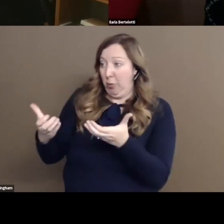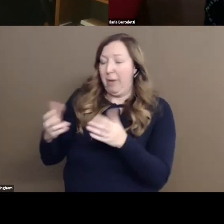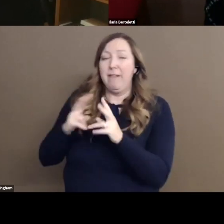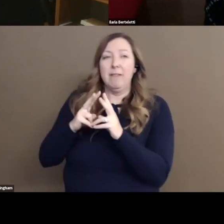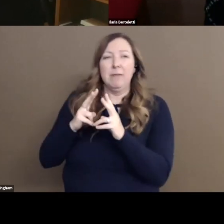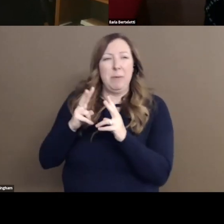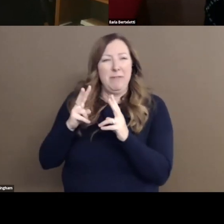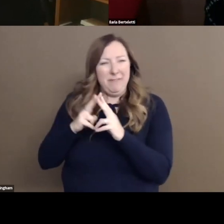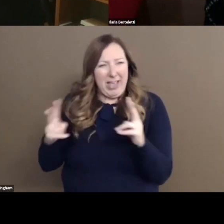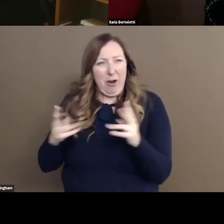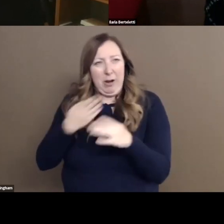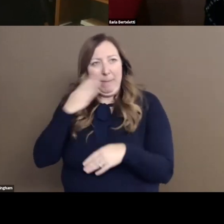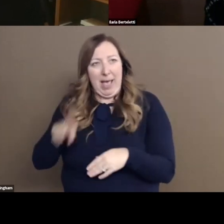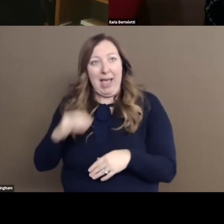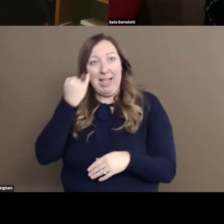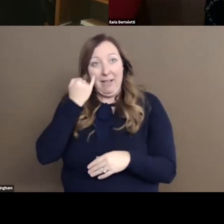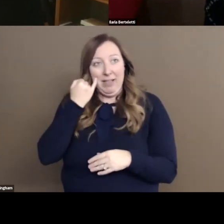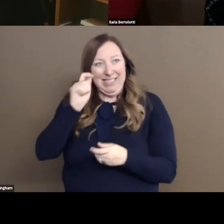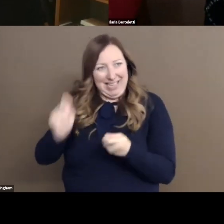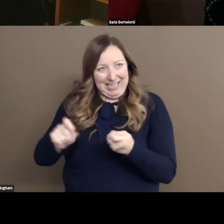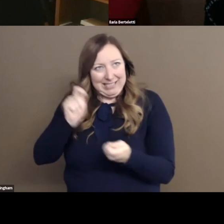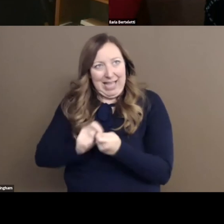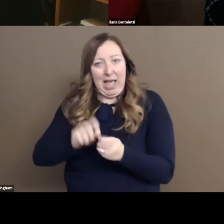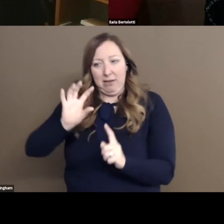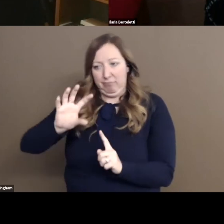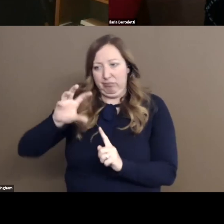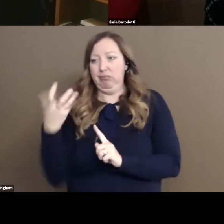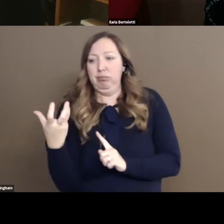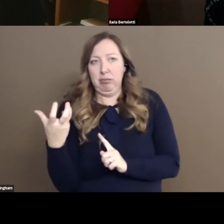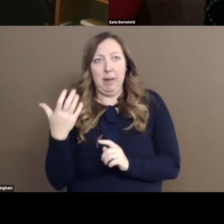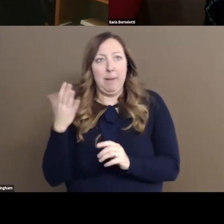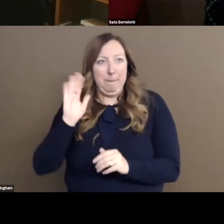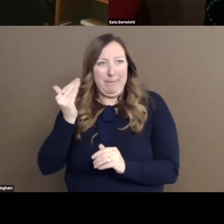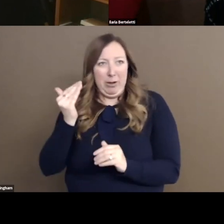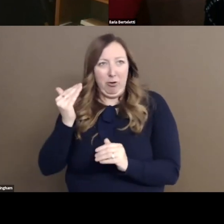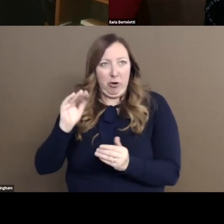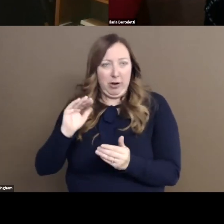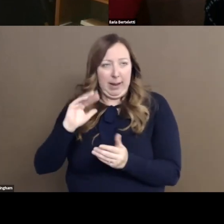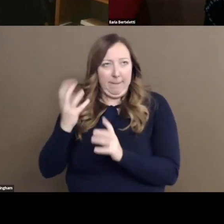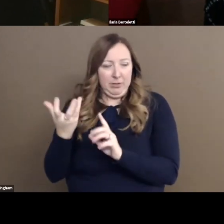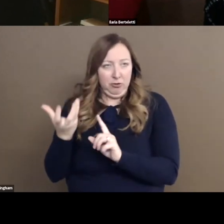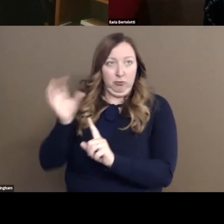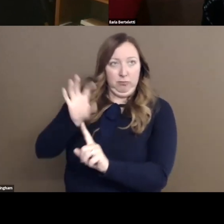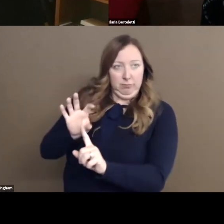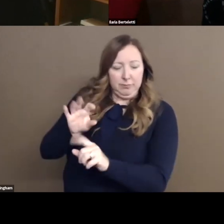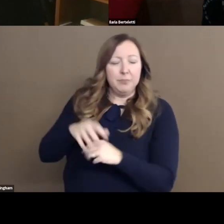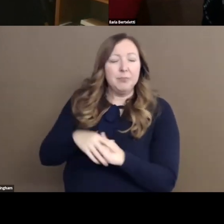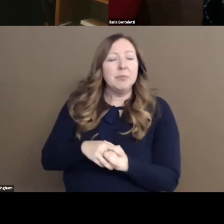um so there are some differences but i think